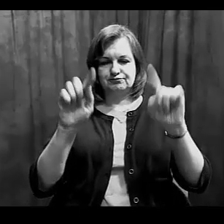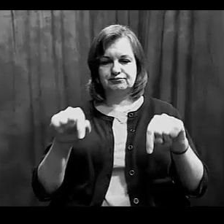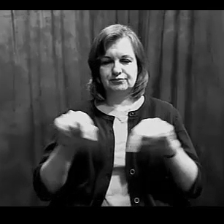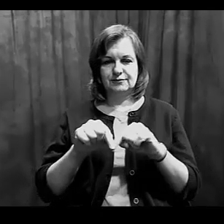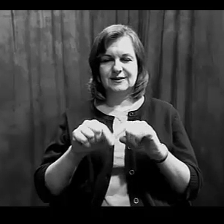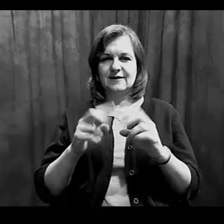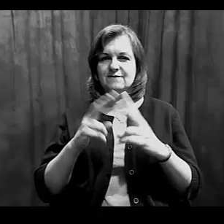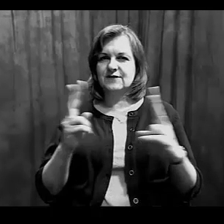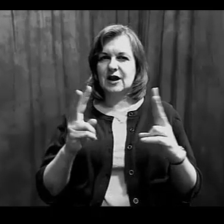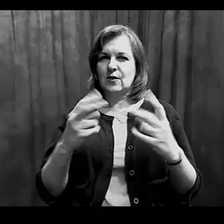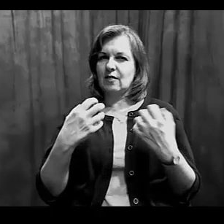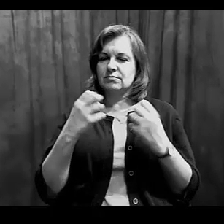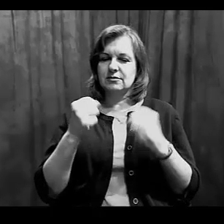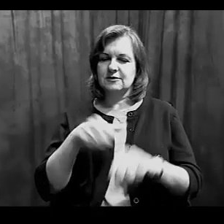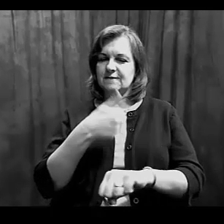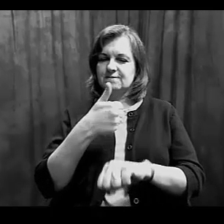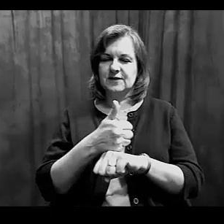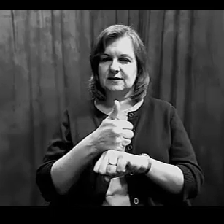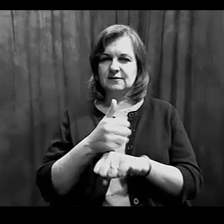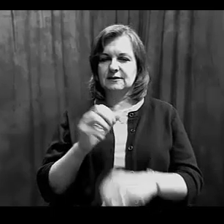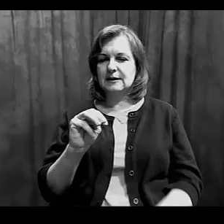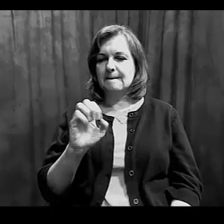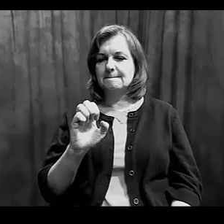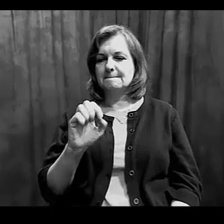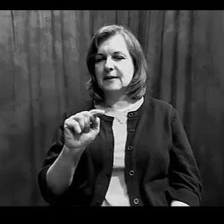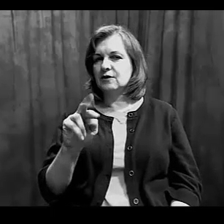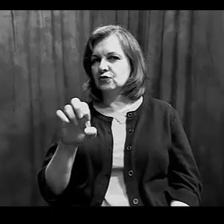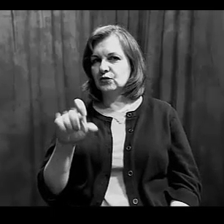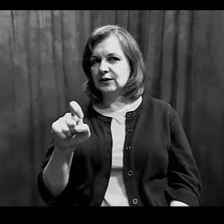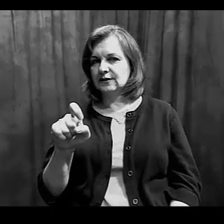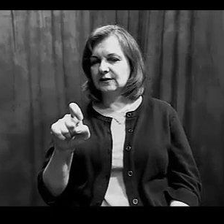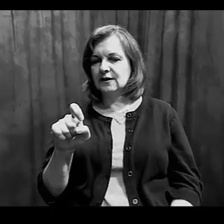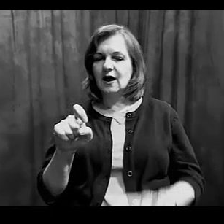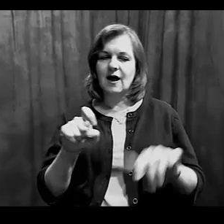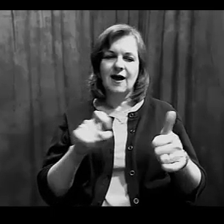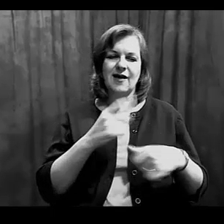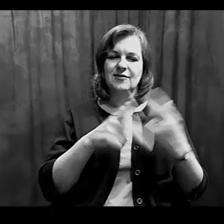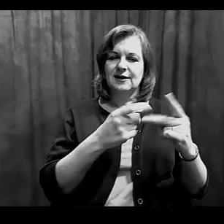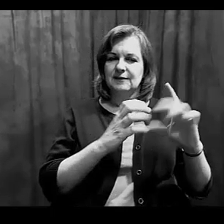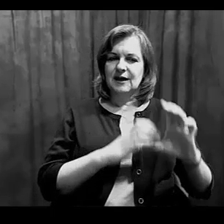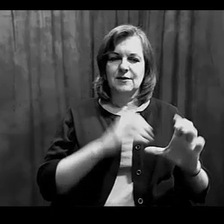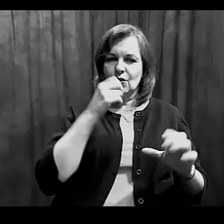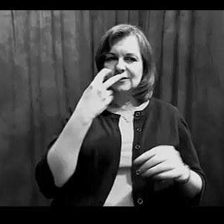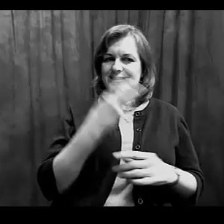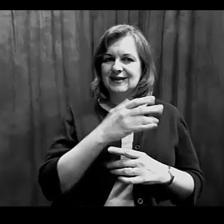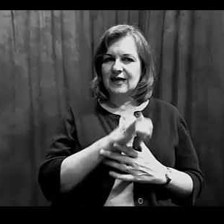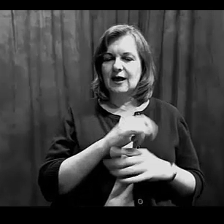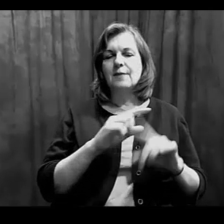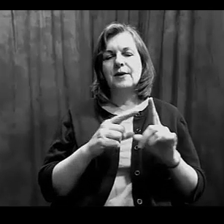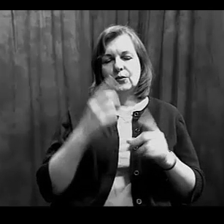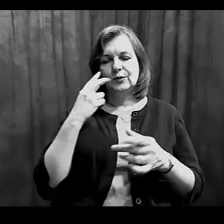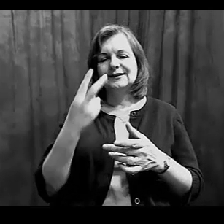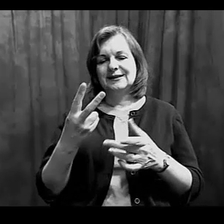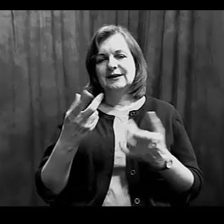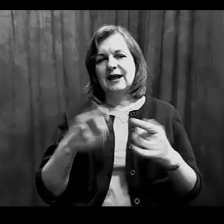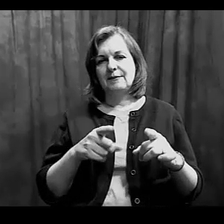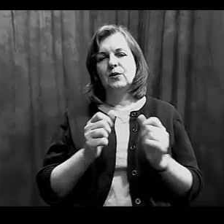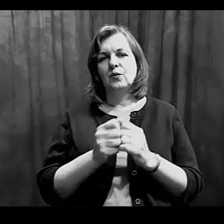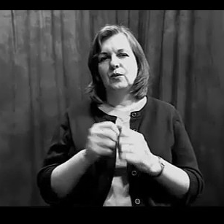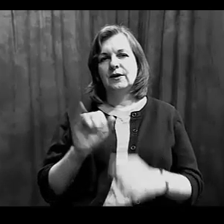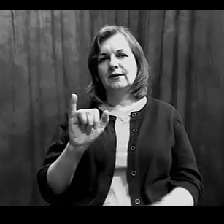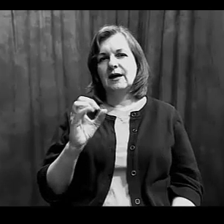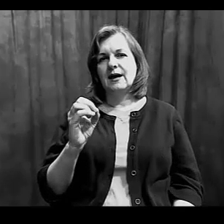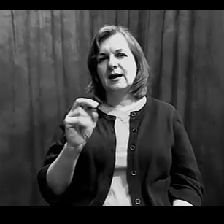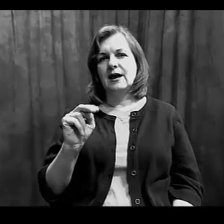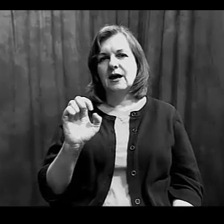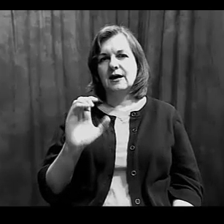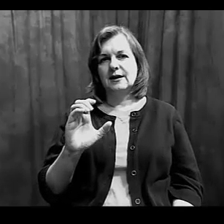so that they are in a very fixed matrix -- we don't see this with other types of compounds but ionic compounds we see this all the time